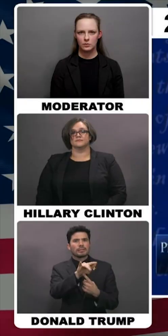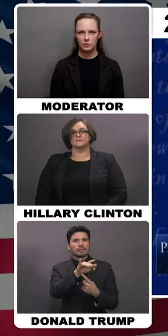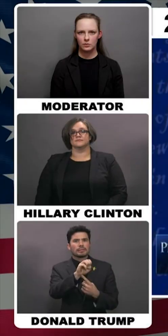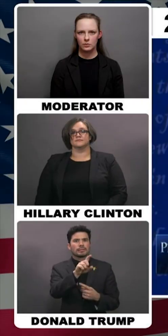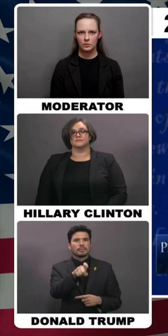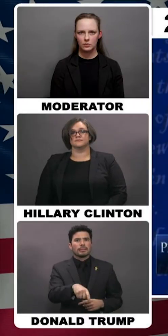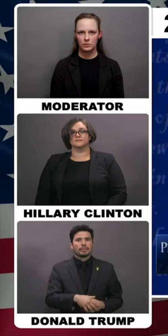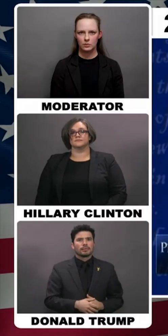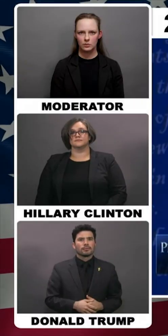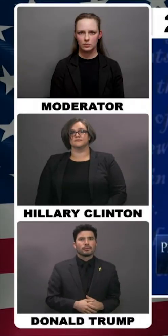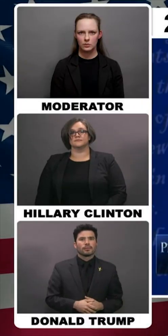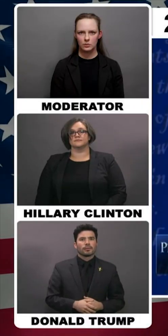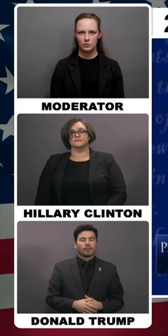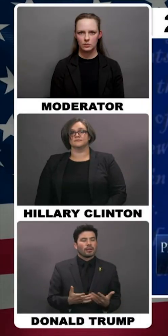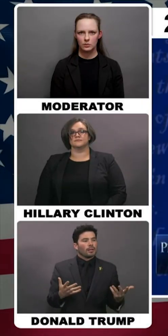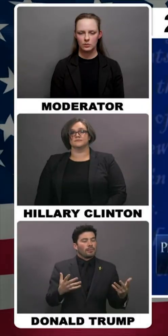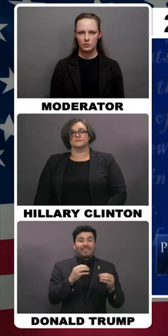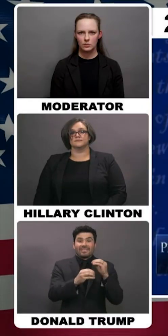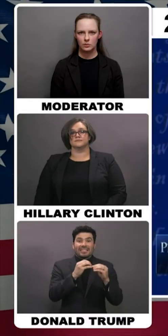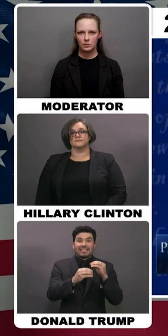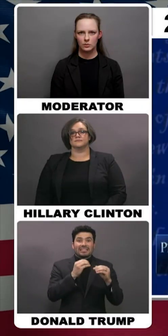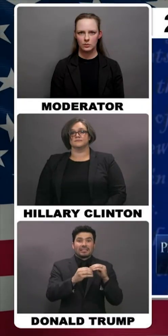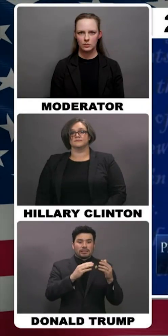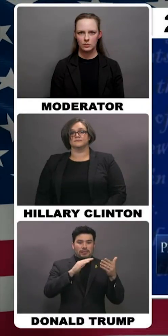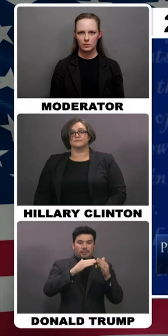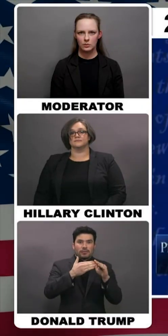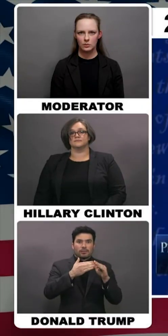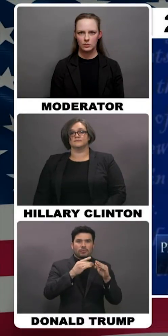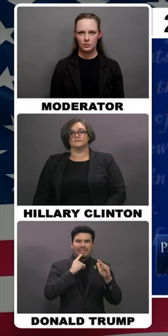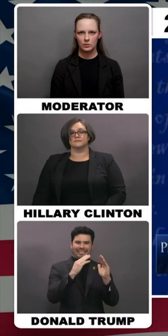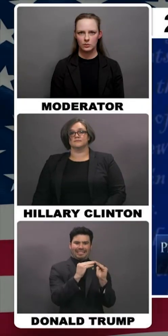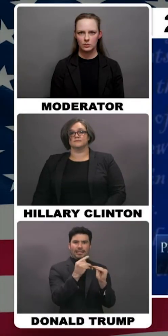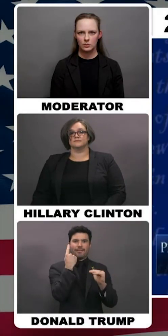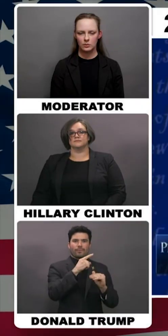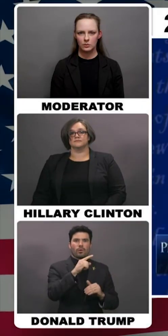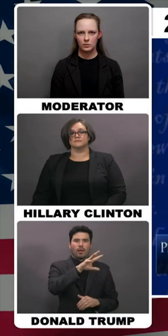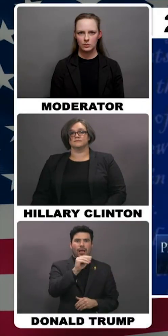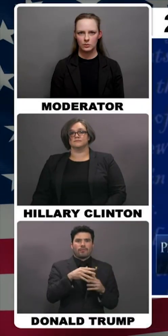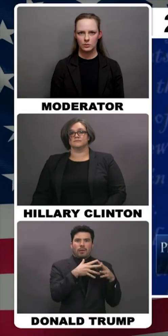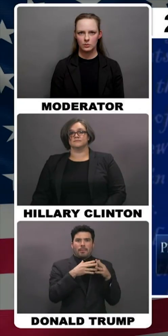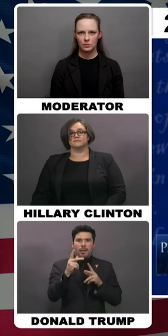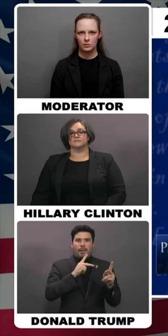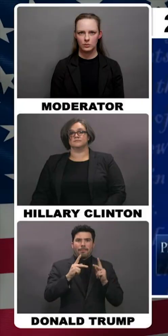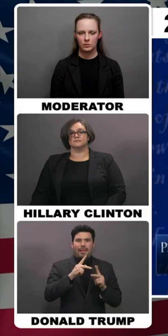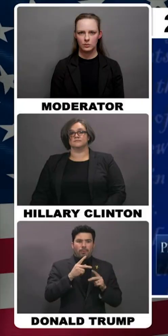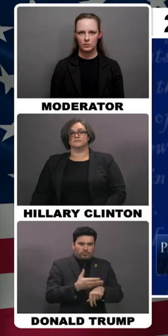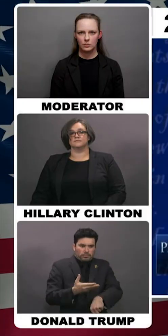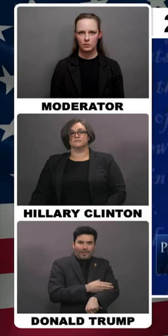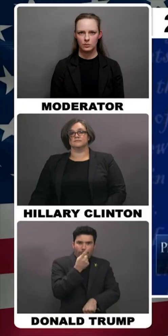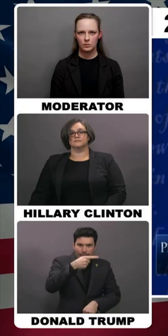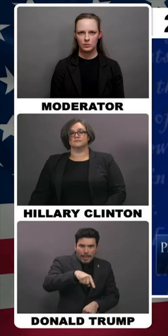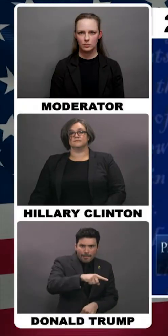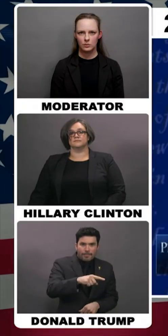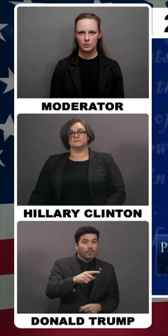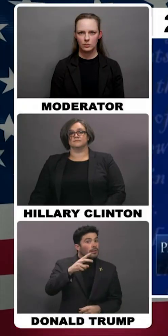and making our inner cities better for the African American citizens that are so great and for the Latinos, Hispanics,